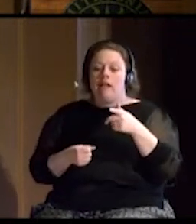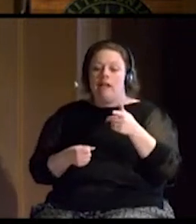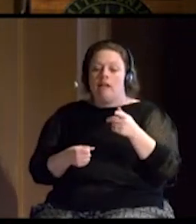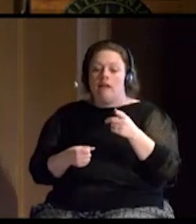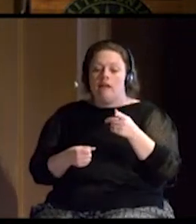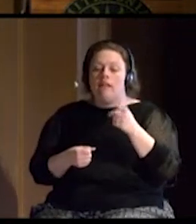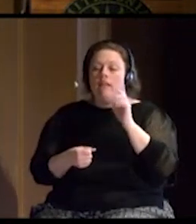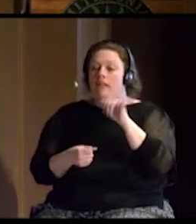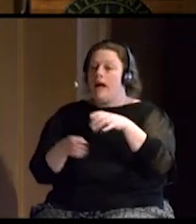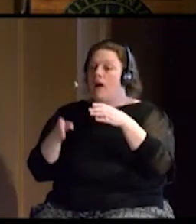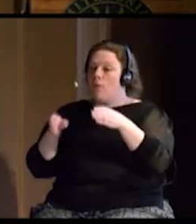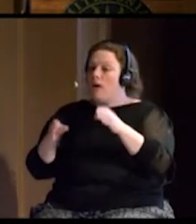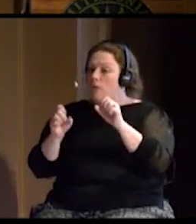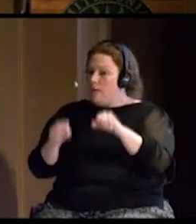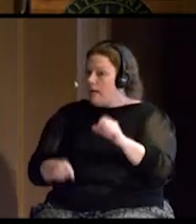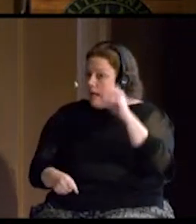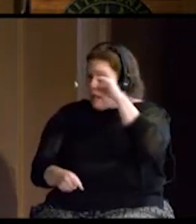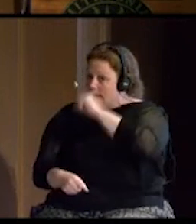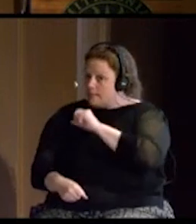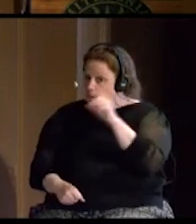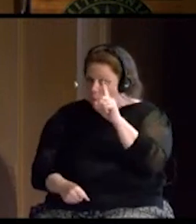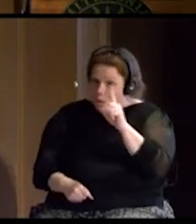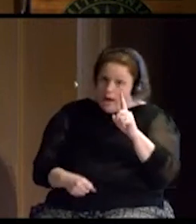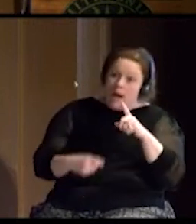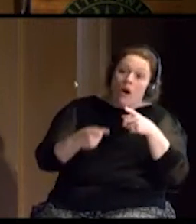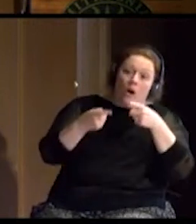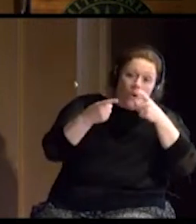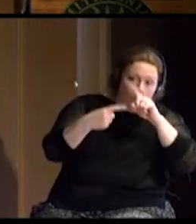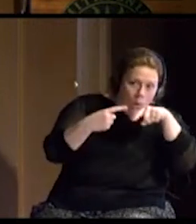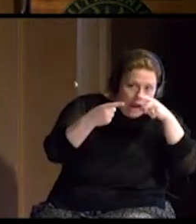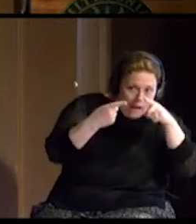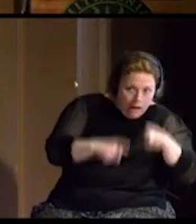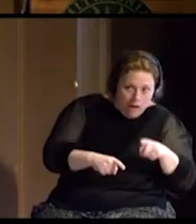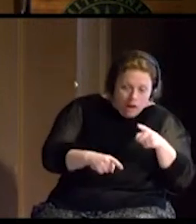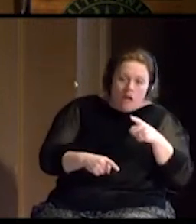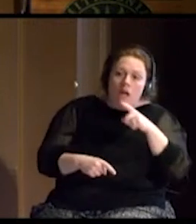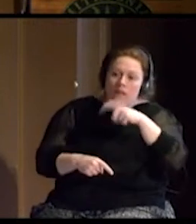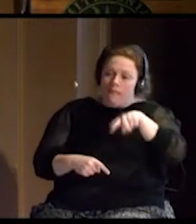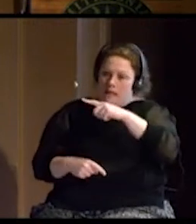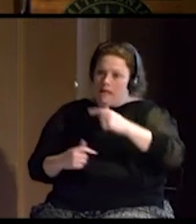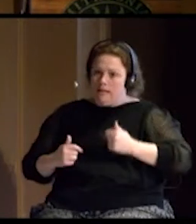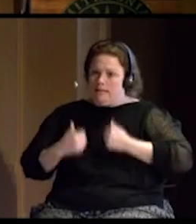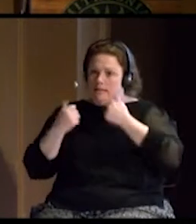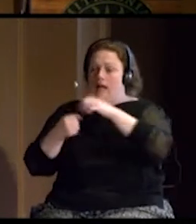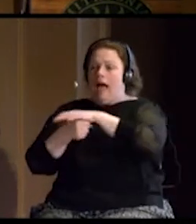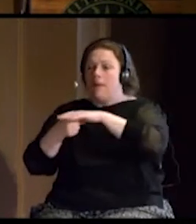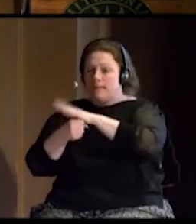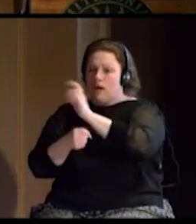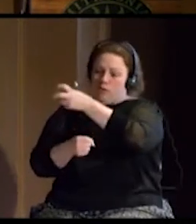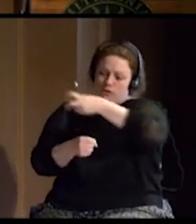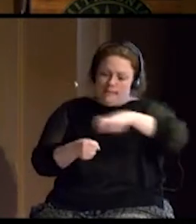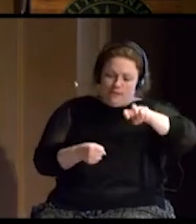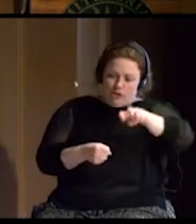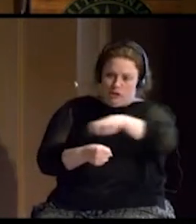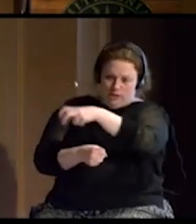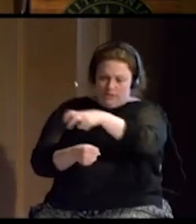That way we can estimate where and when these habitat transitions happened. So here the star denotes